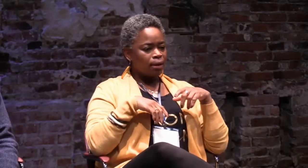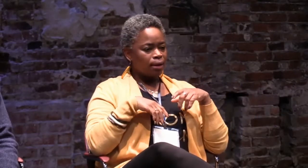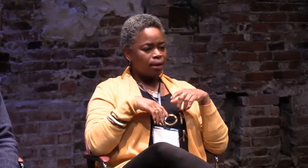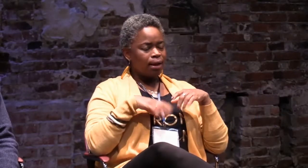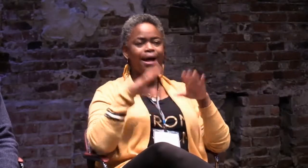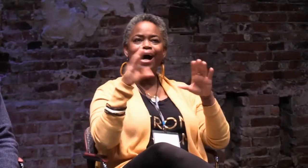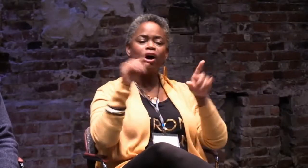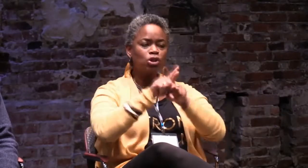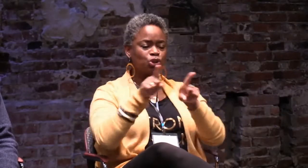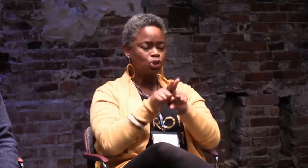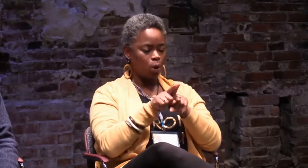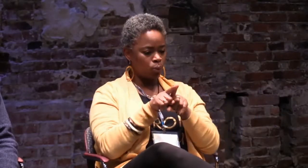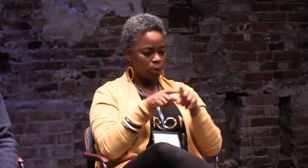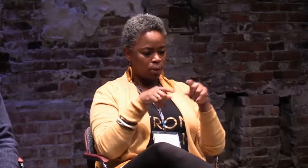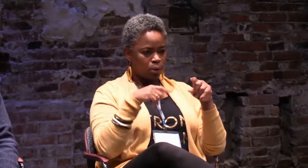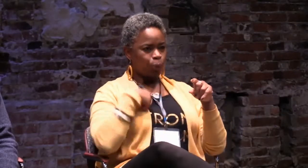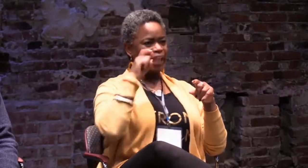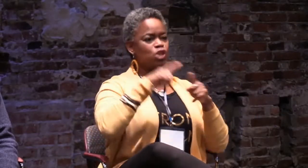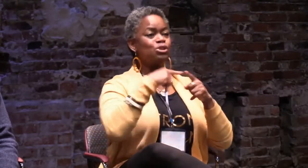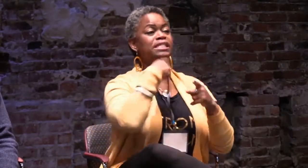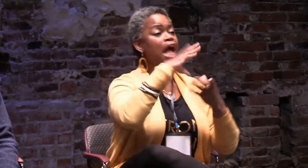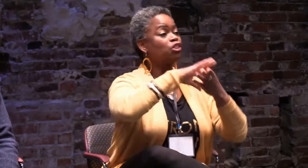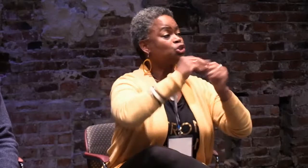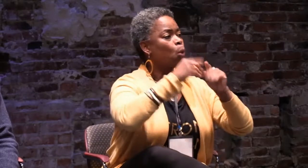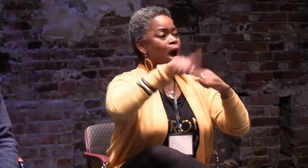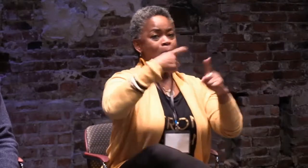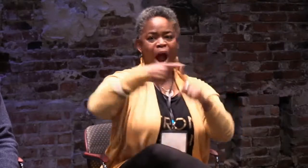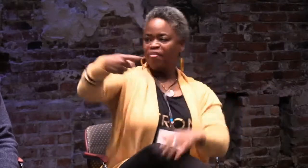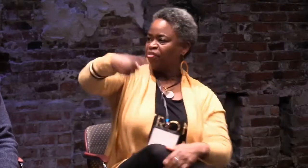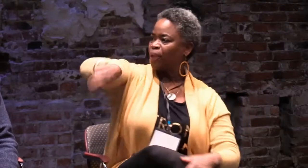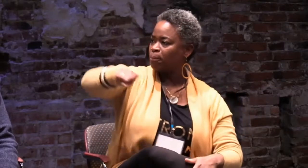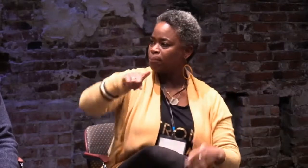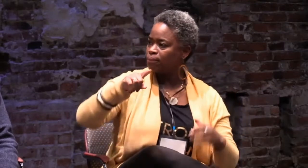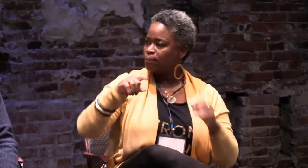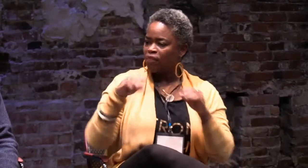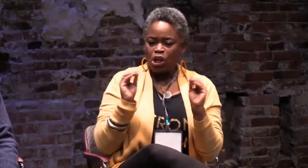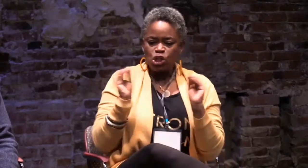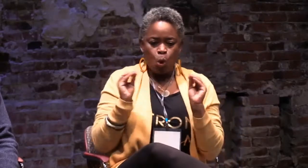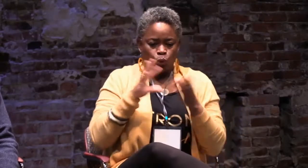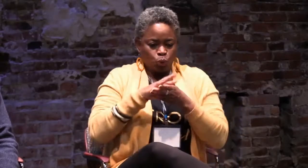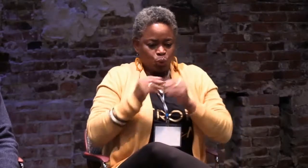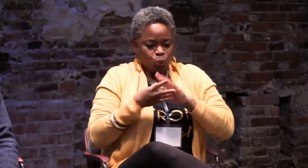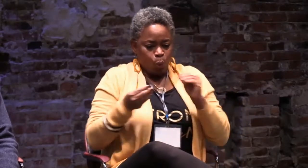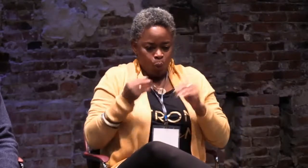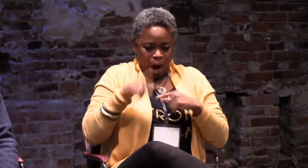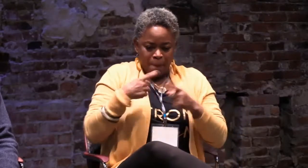There's such a range of possibility for deaf theater, and so many stories to be told.